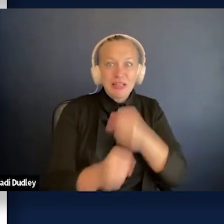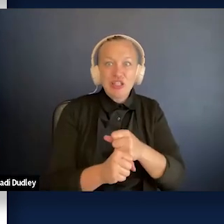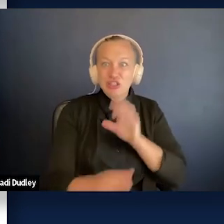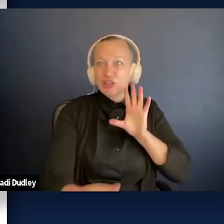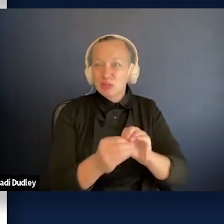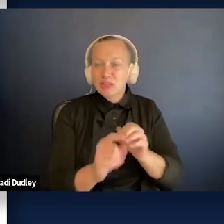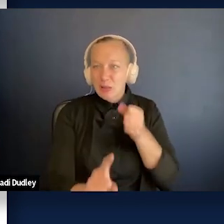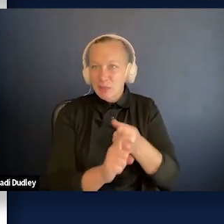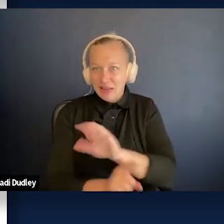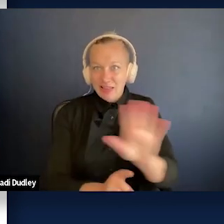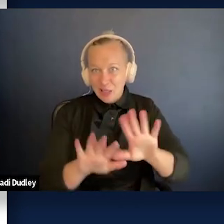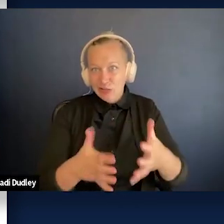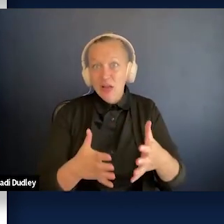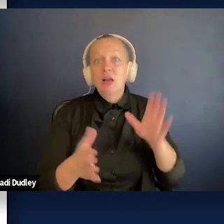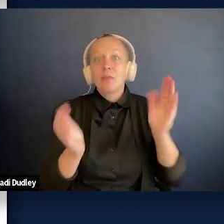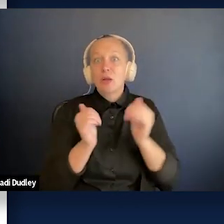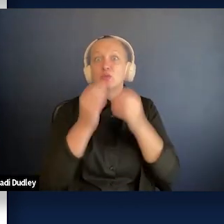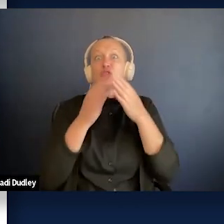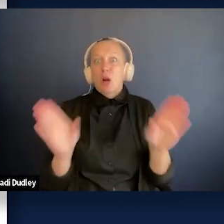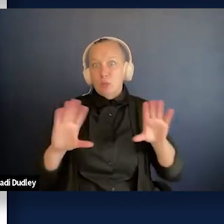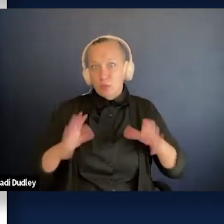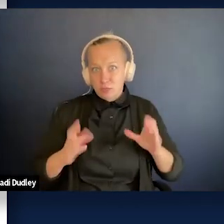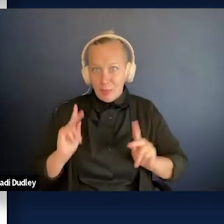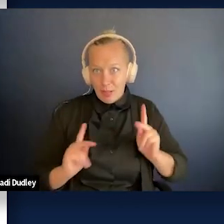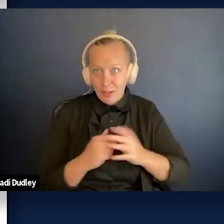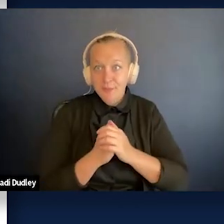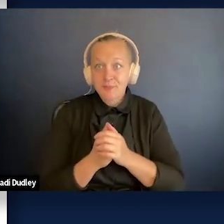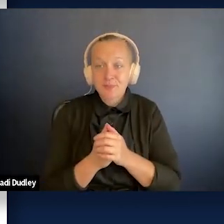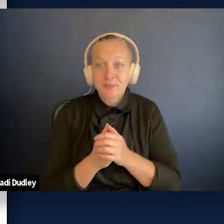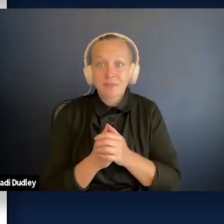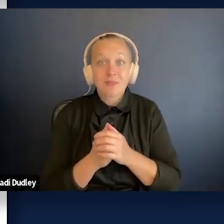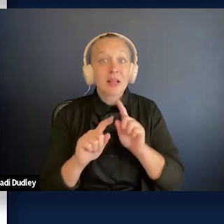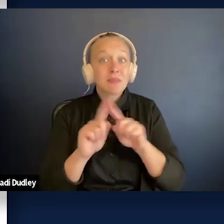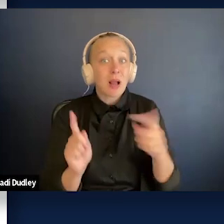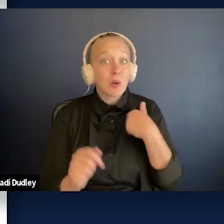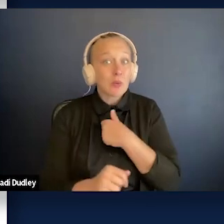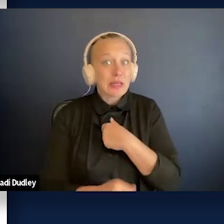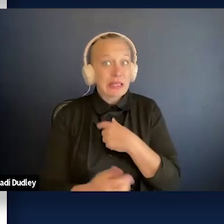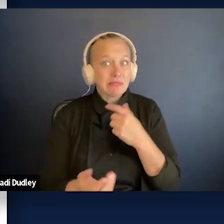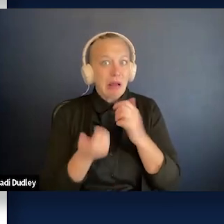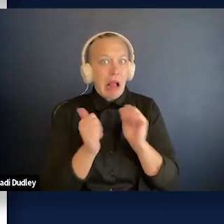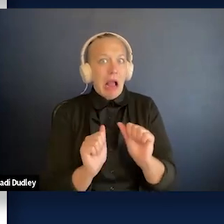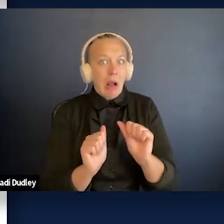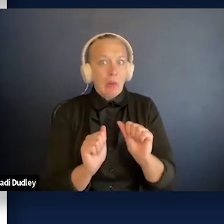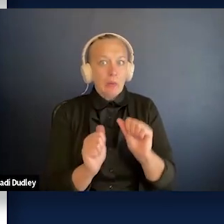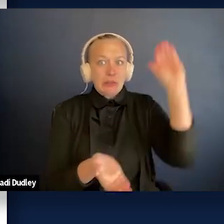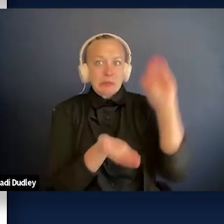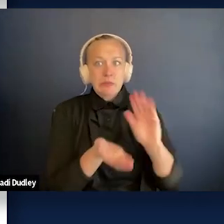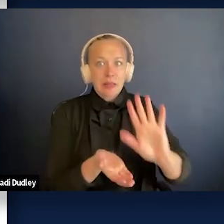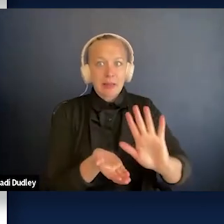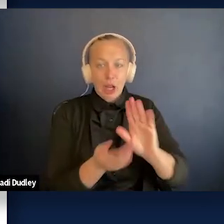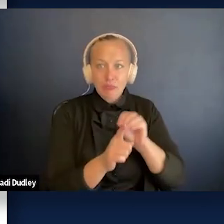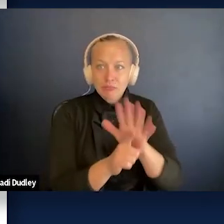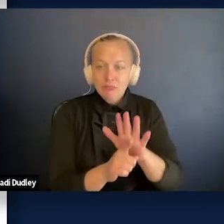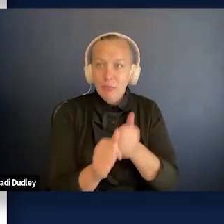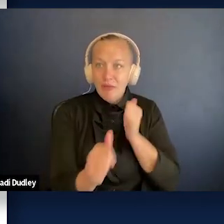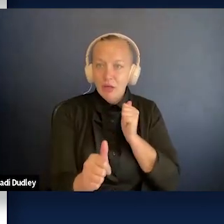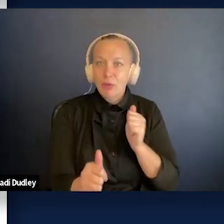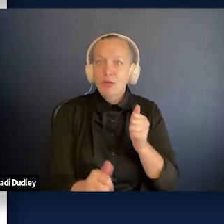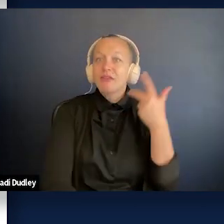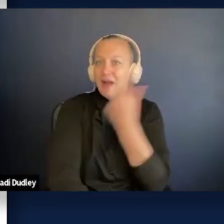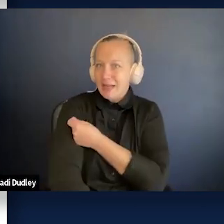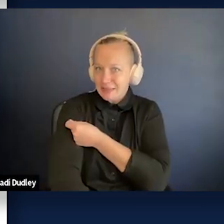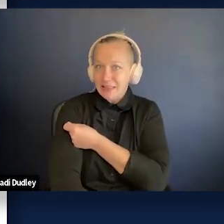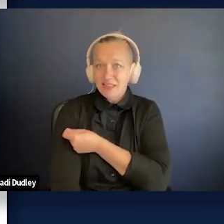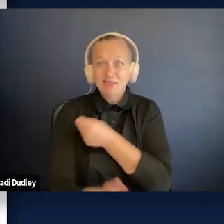Importantly, pneumococcal disease is considered a vaccine-preventable disease. And the vaccine is relatively cheap and generally widely available.